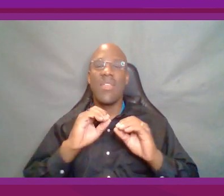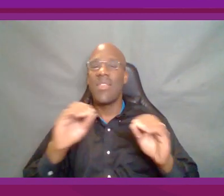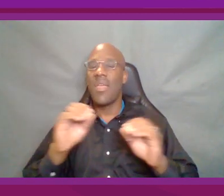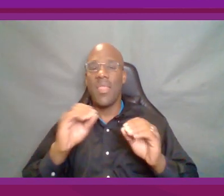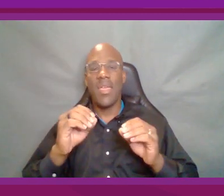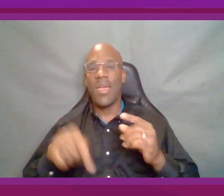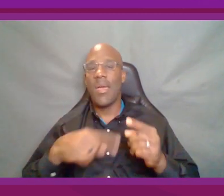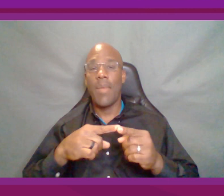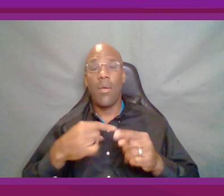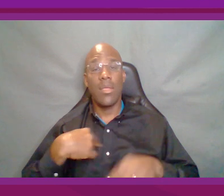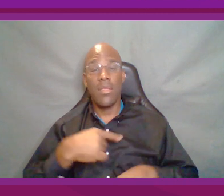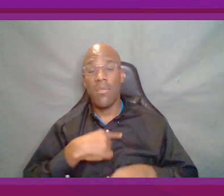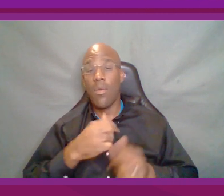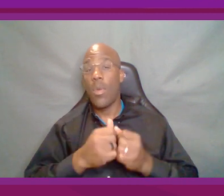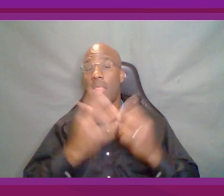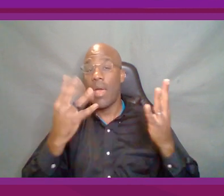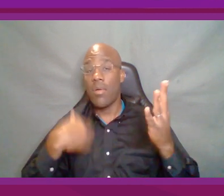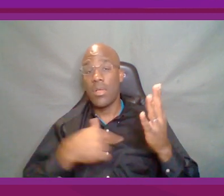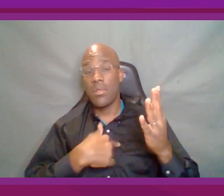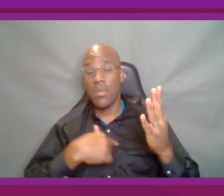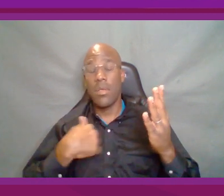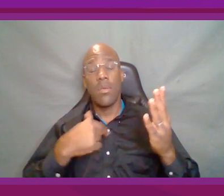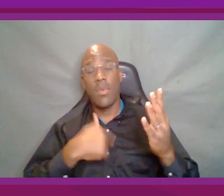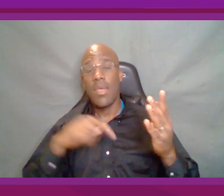us to